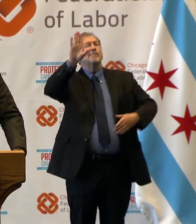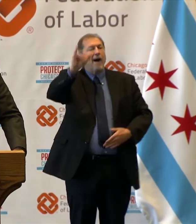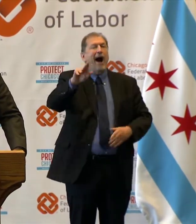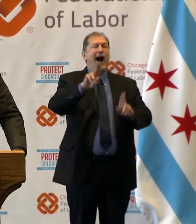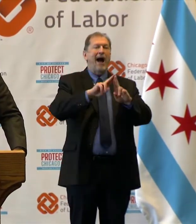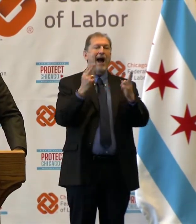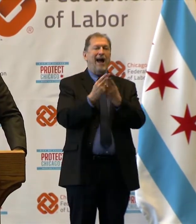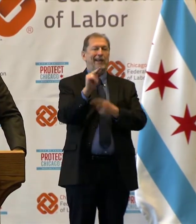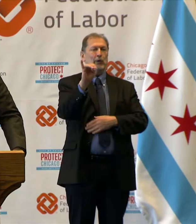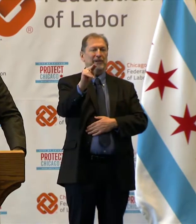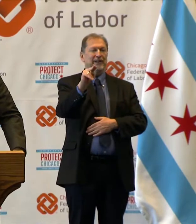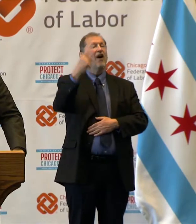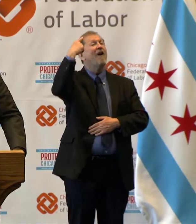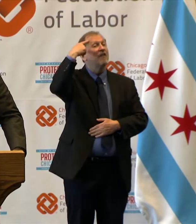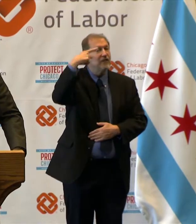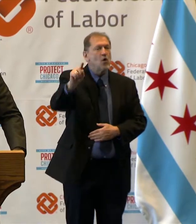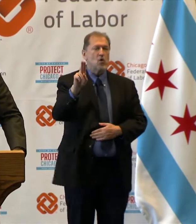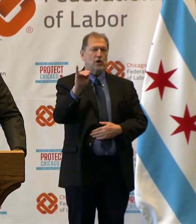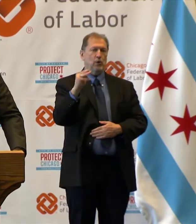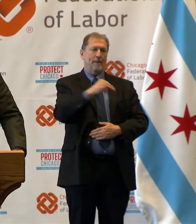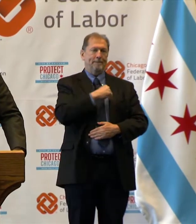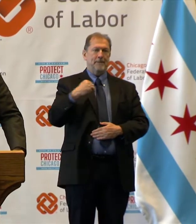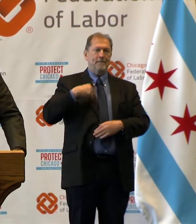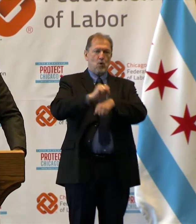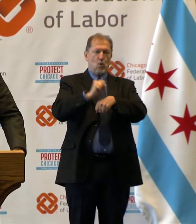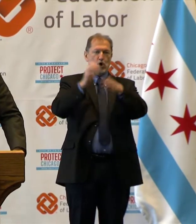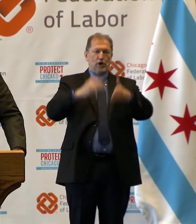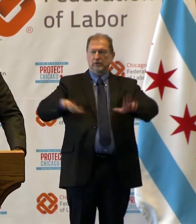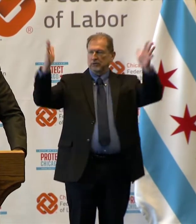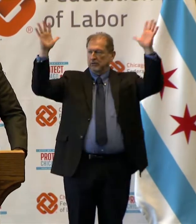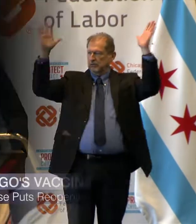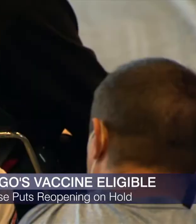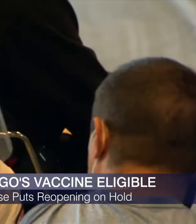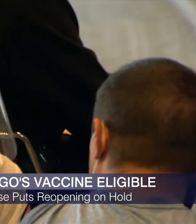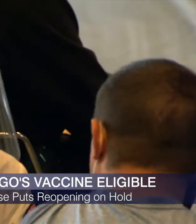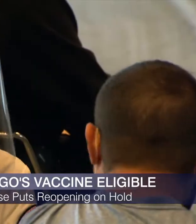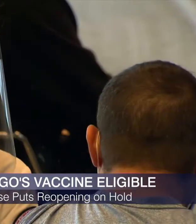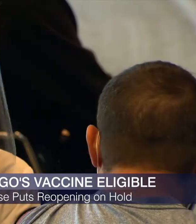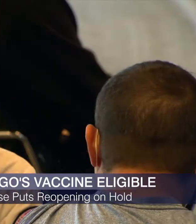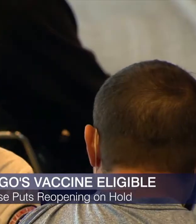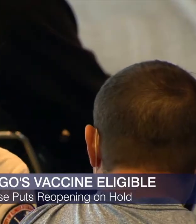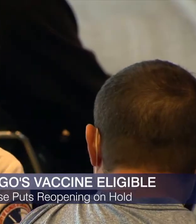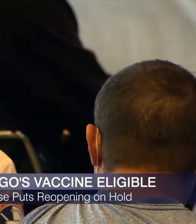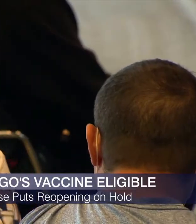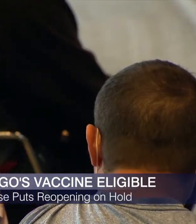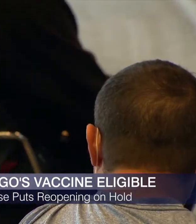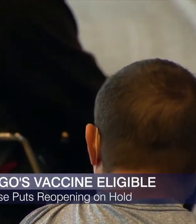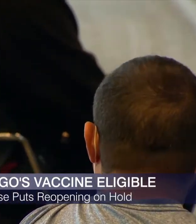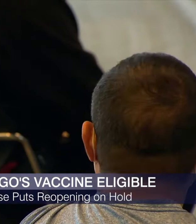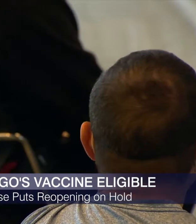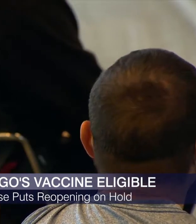VACCINATION CENTER RUN BY THE